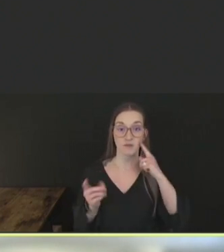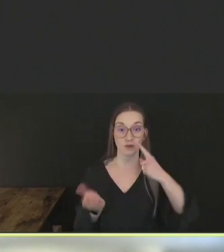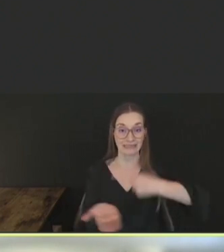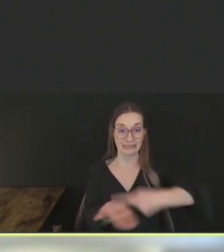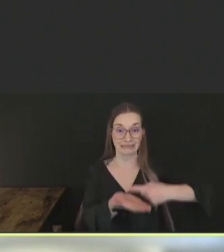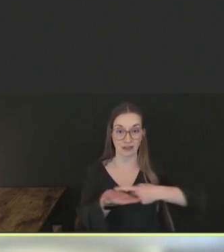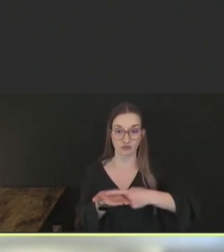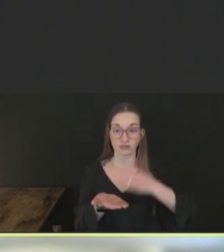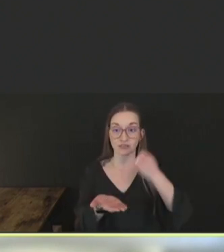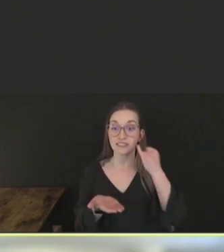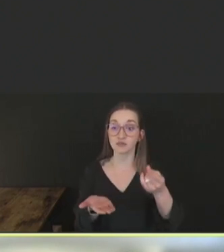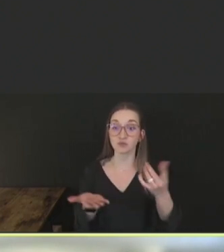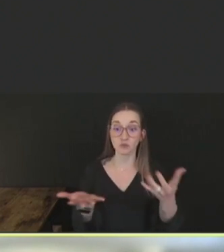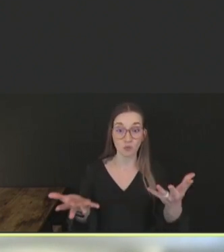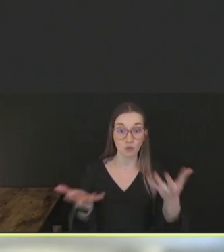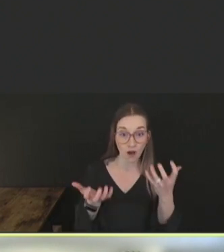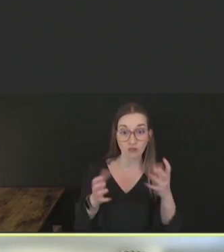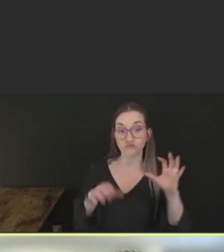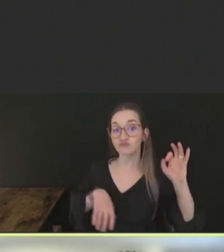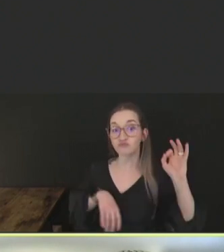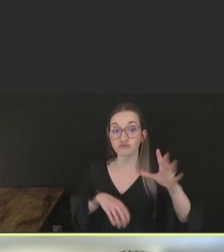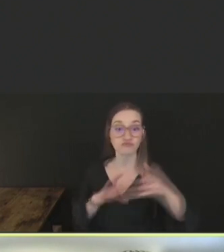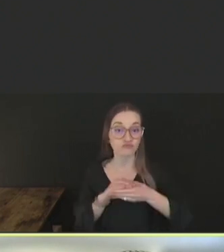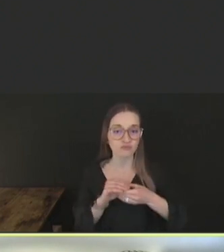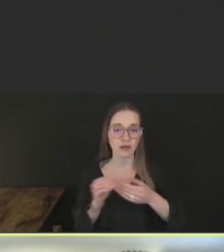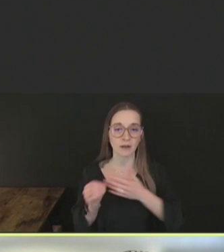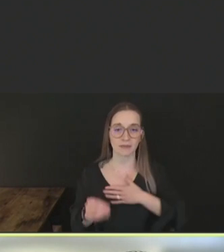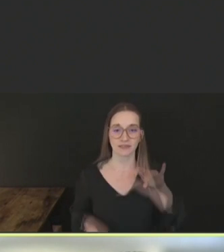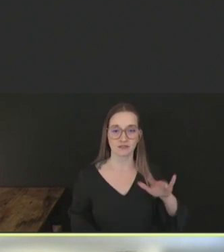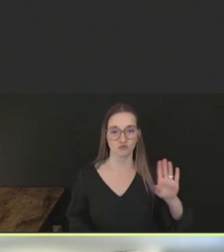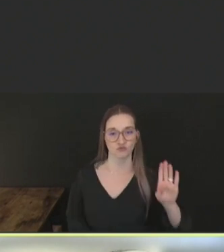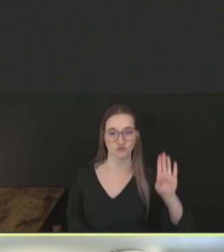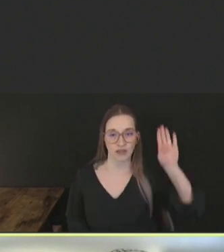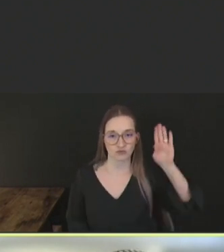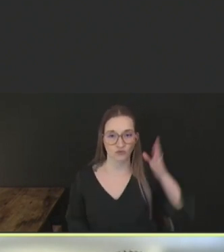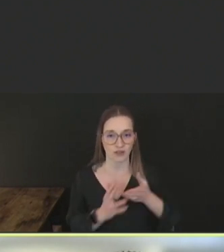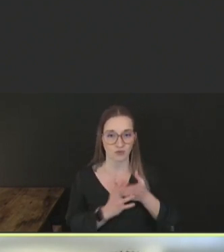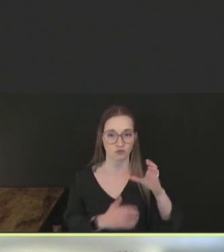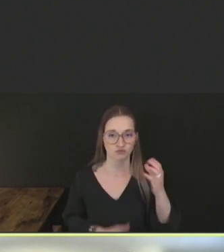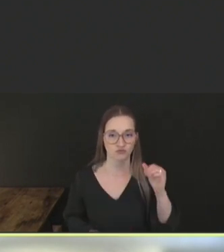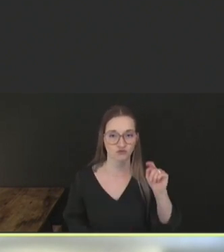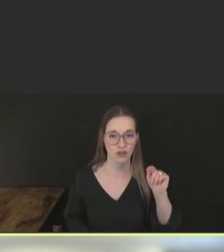either raise your hand through the chat feature, or send me a message through the chat feature.